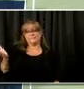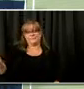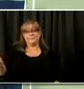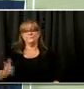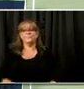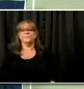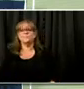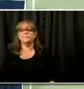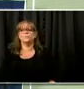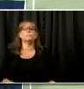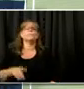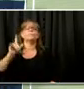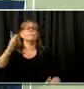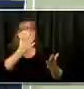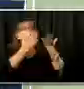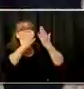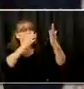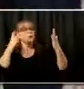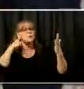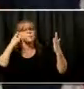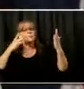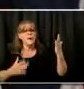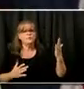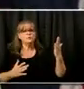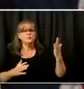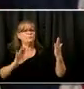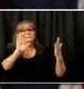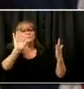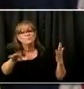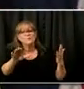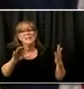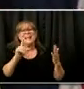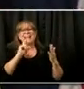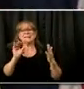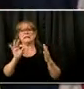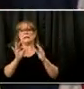highlighting it today and thank you for your leadership and commitment to ensuring